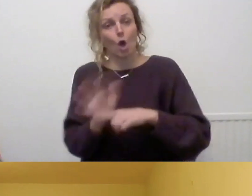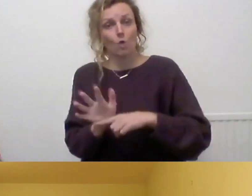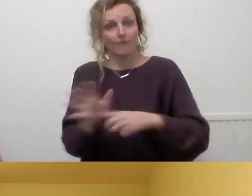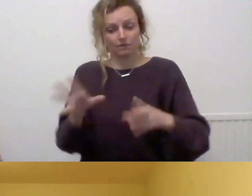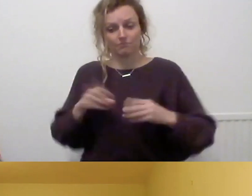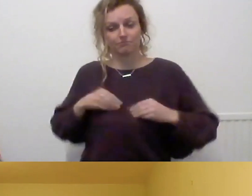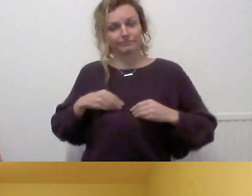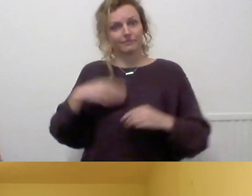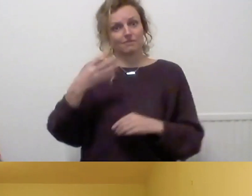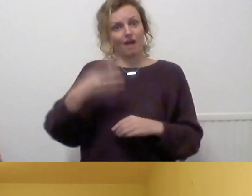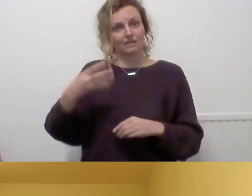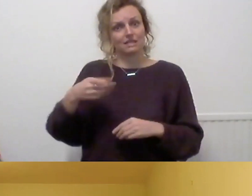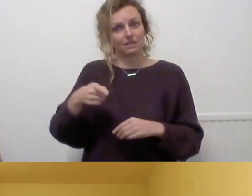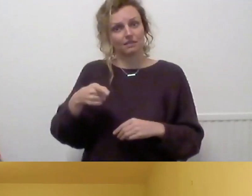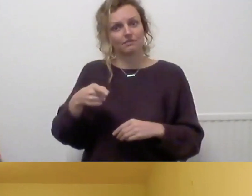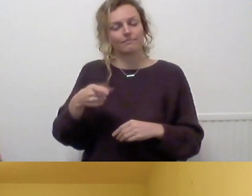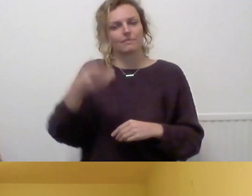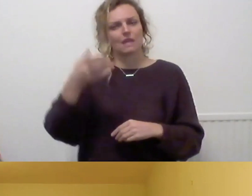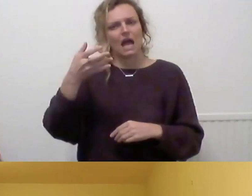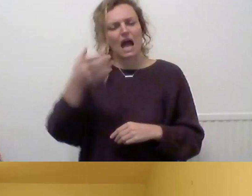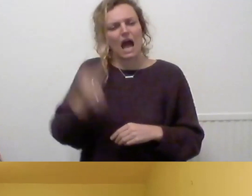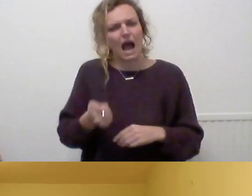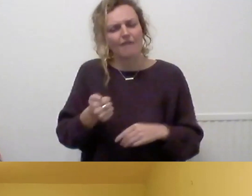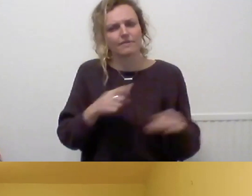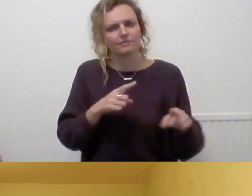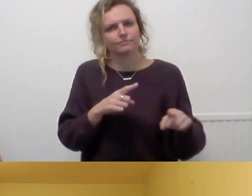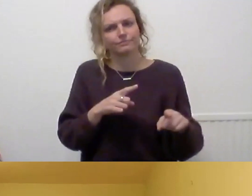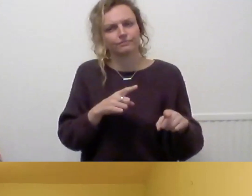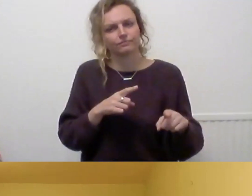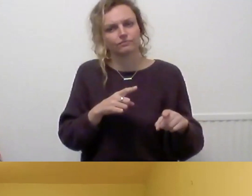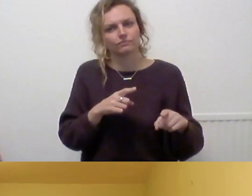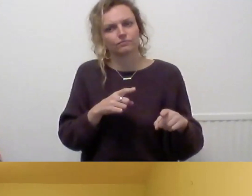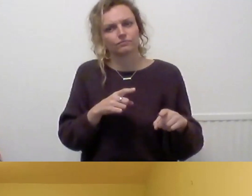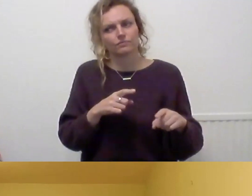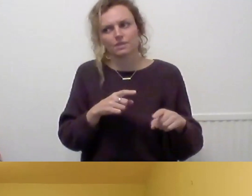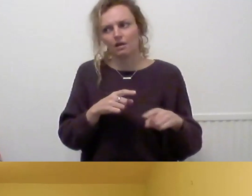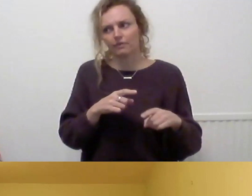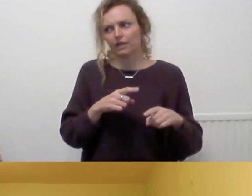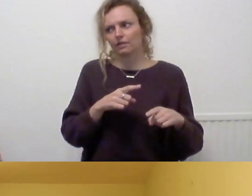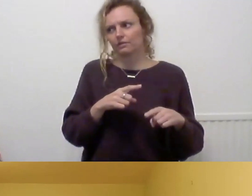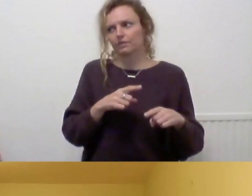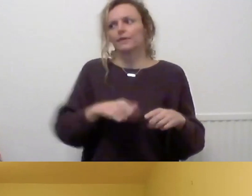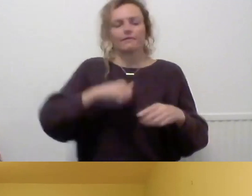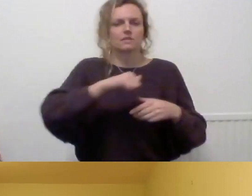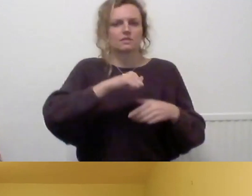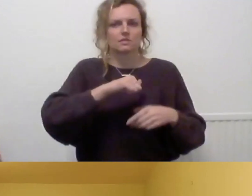And the good news is that the majority of patients, the scarring